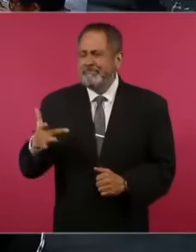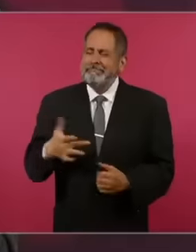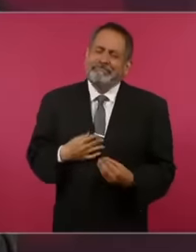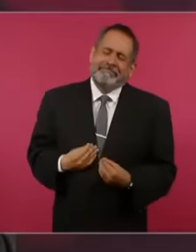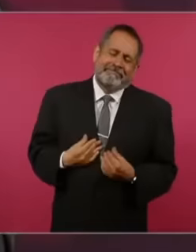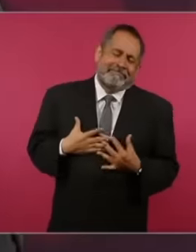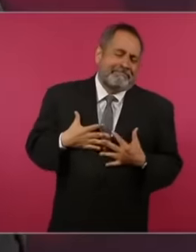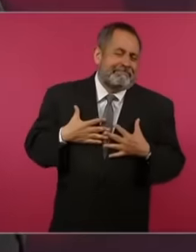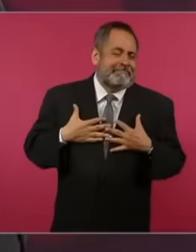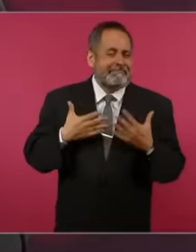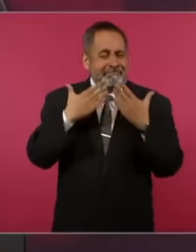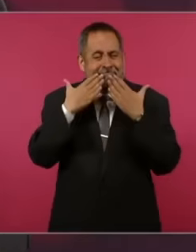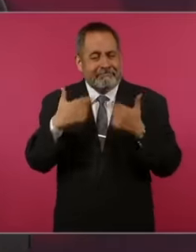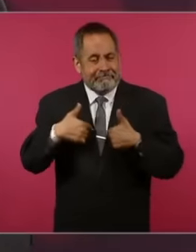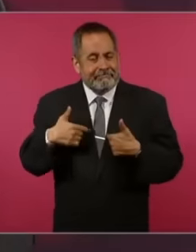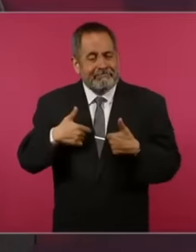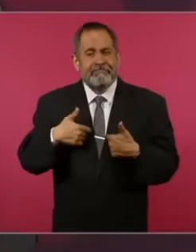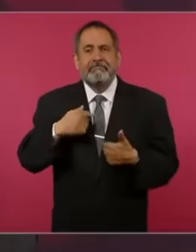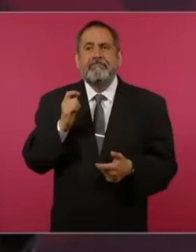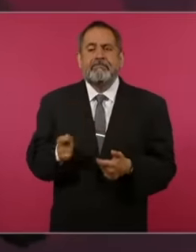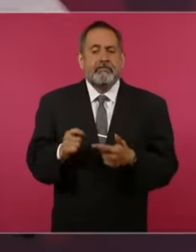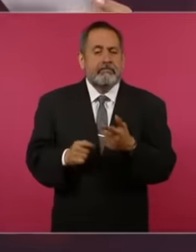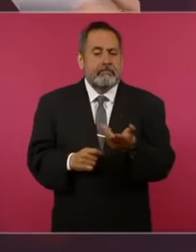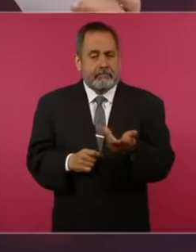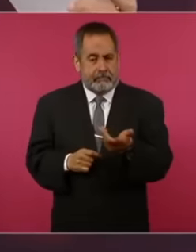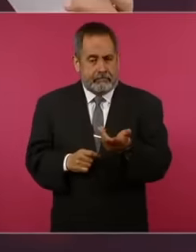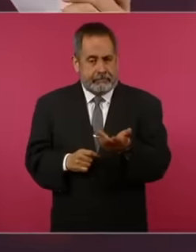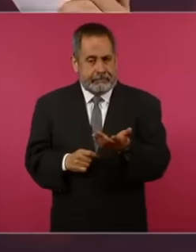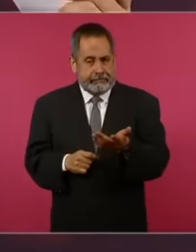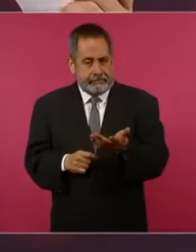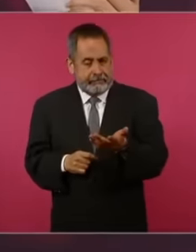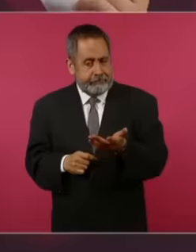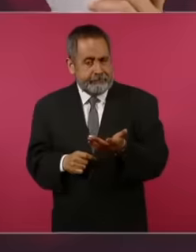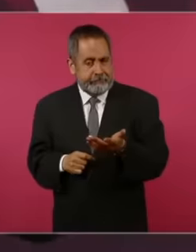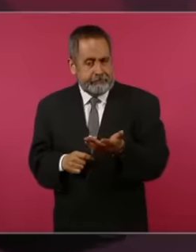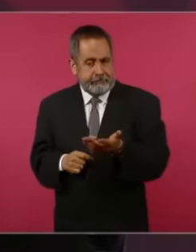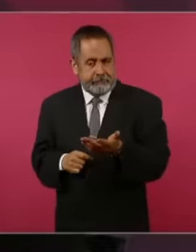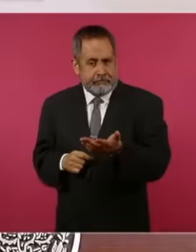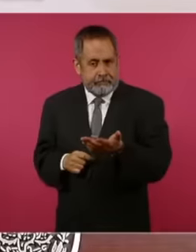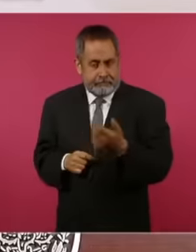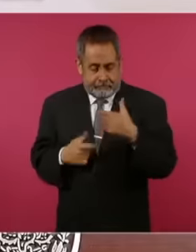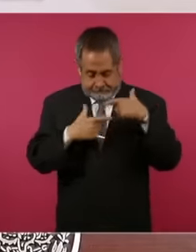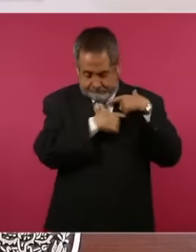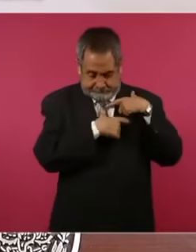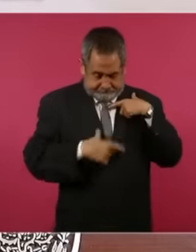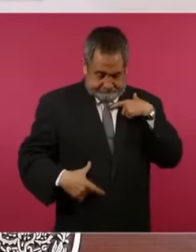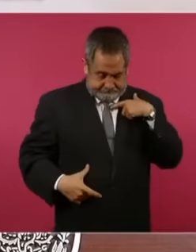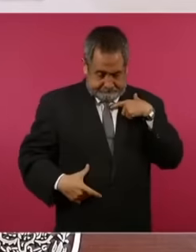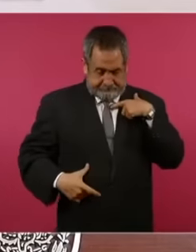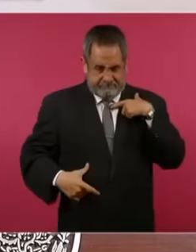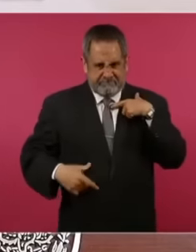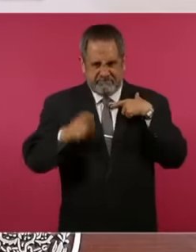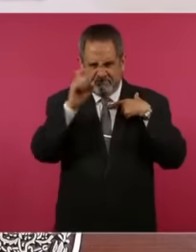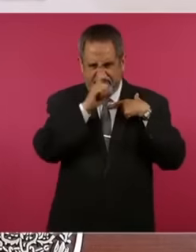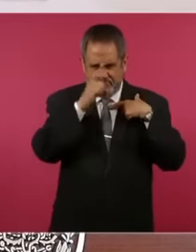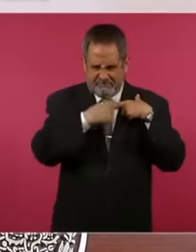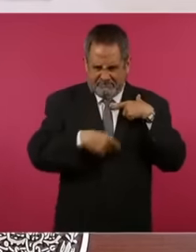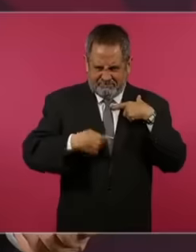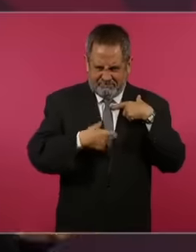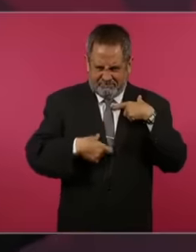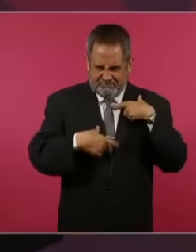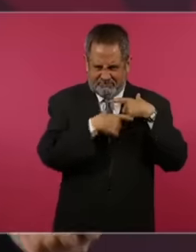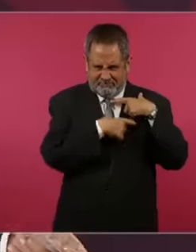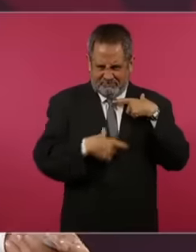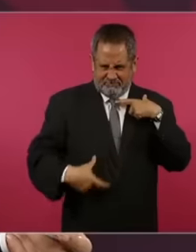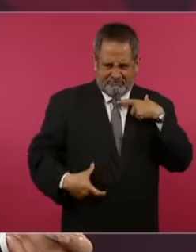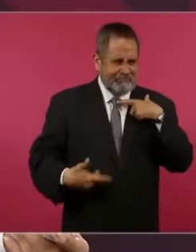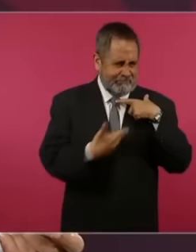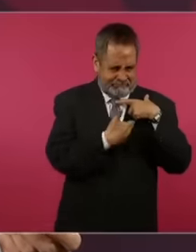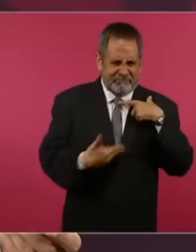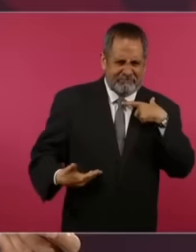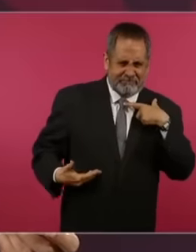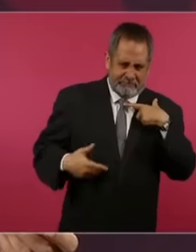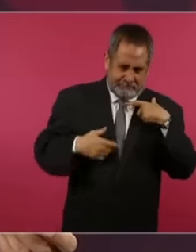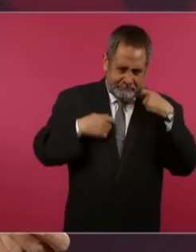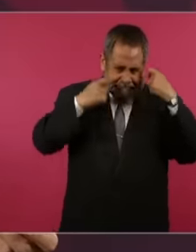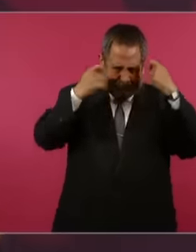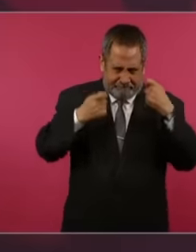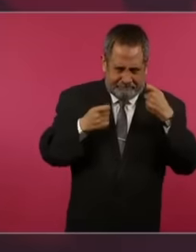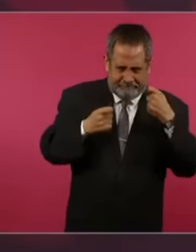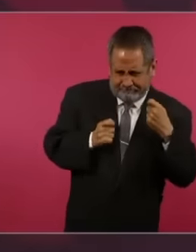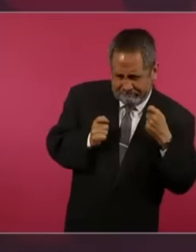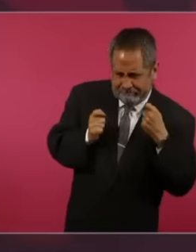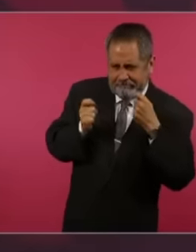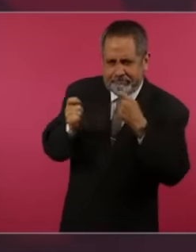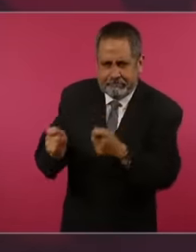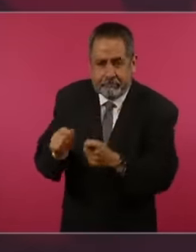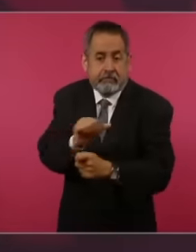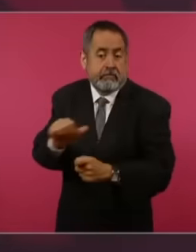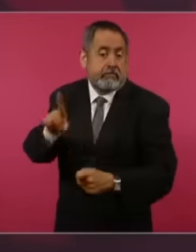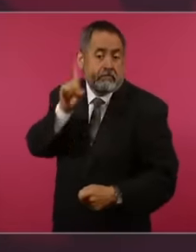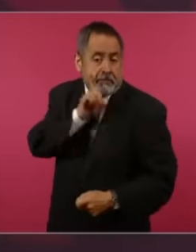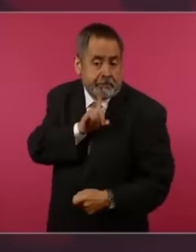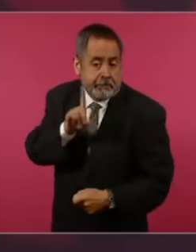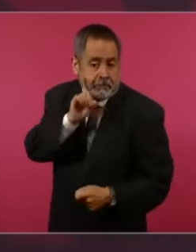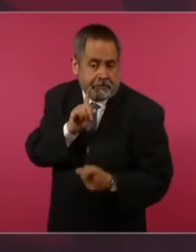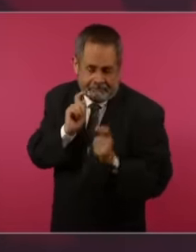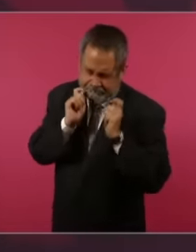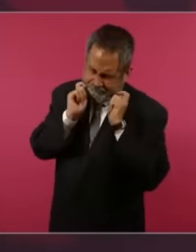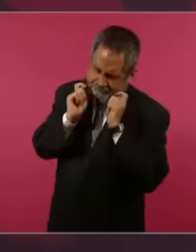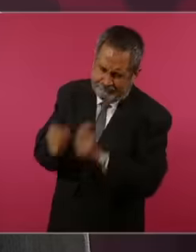of giving the presidential sash to a woman